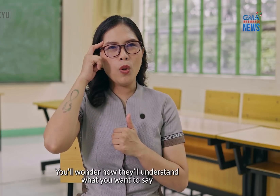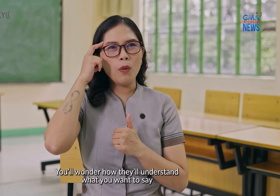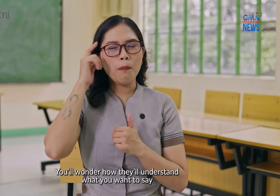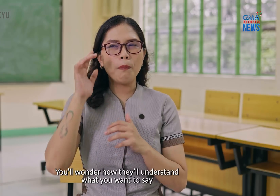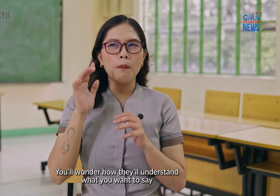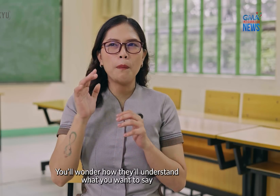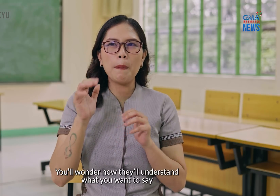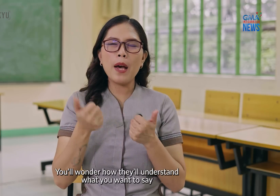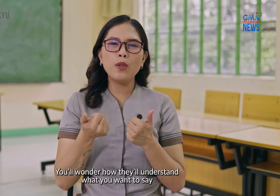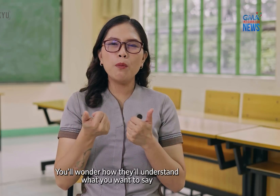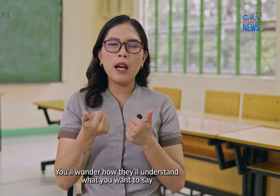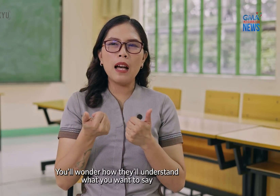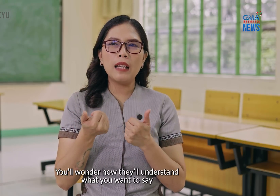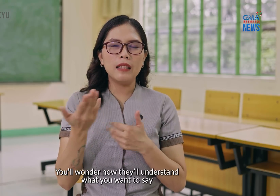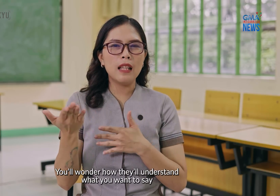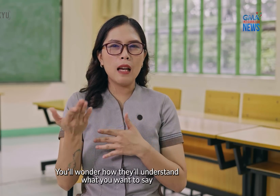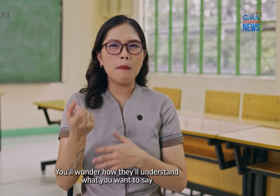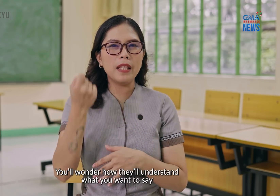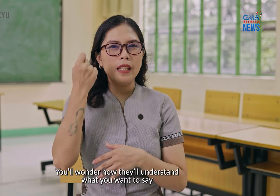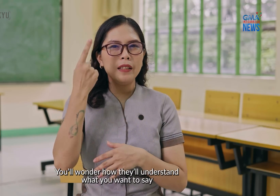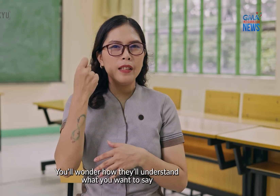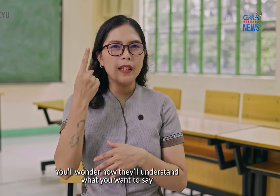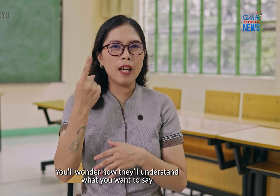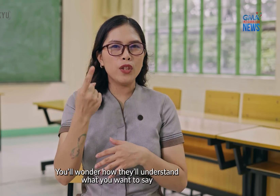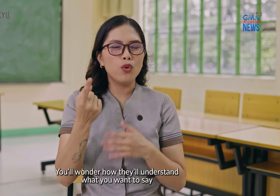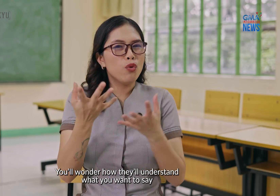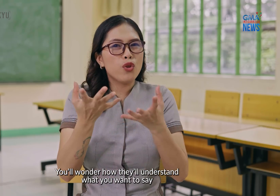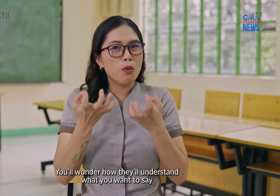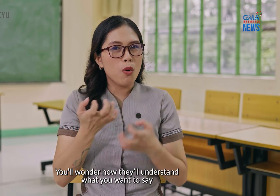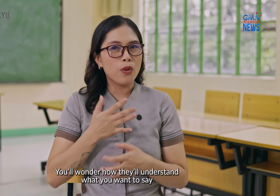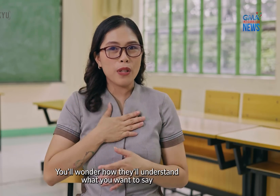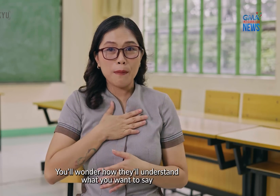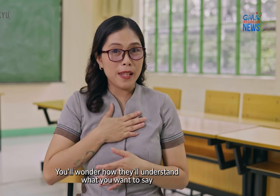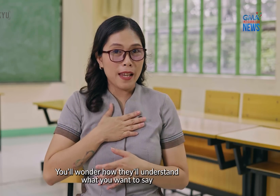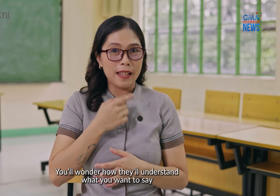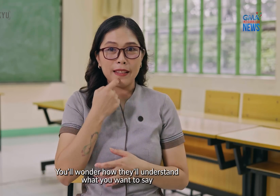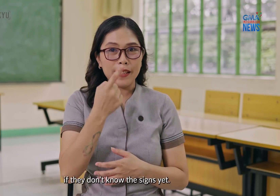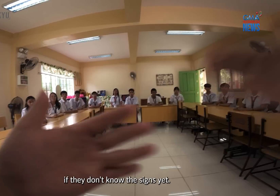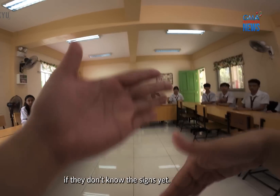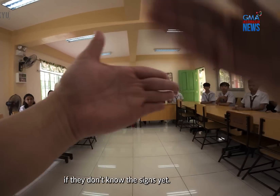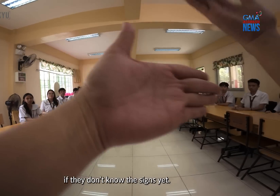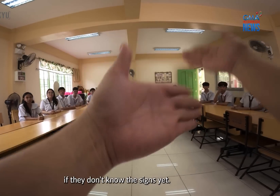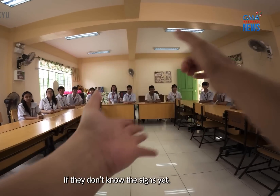or if you’ve just started teaching at a Deaf school.